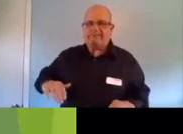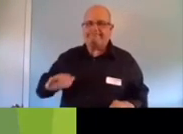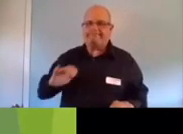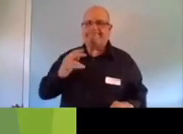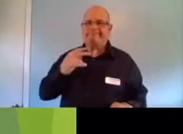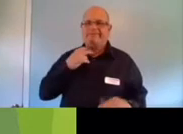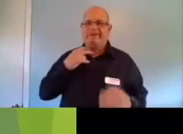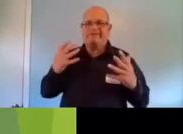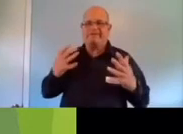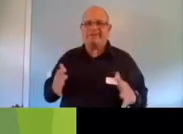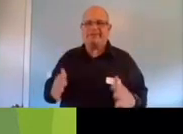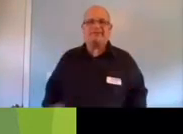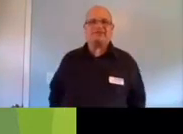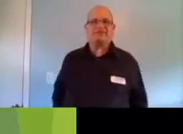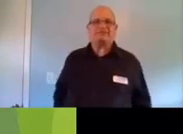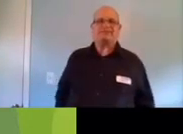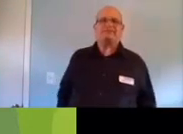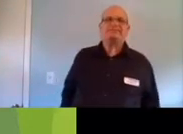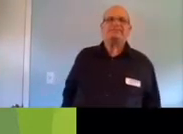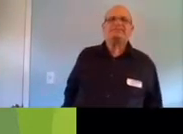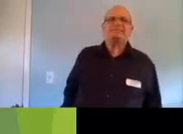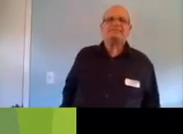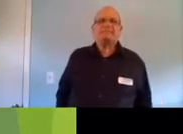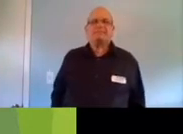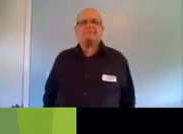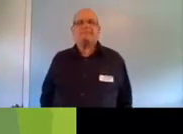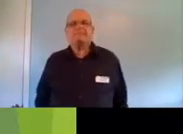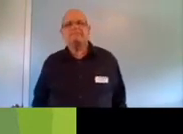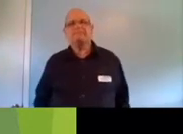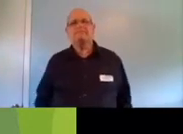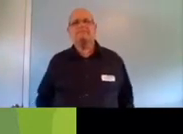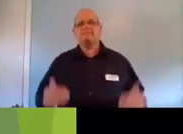disabled individual. The next thing a lots of people don't realize